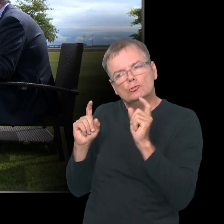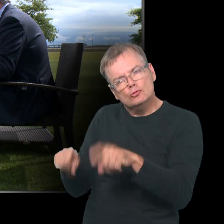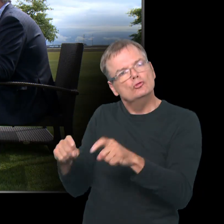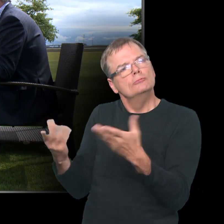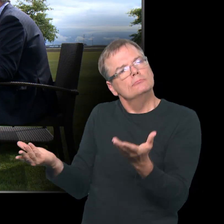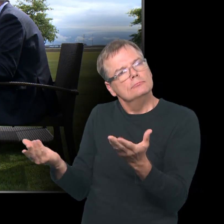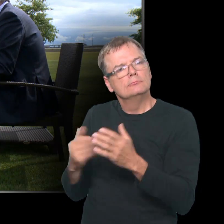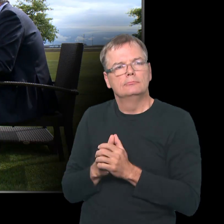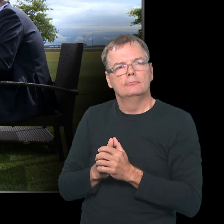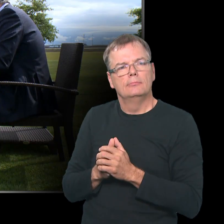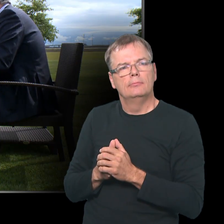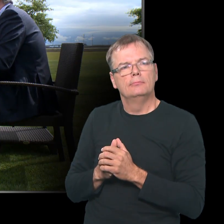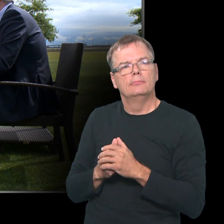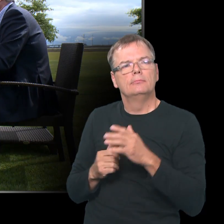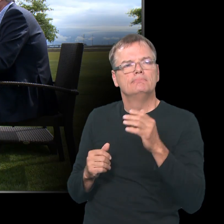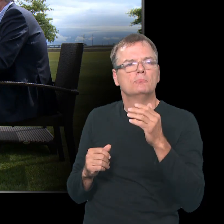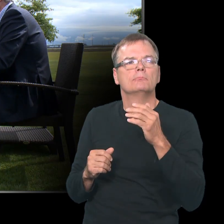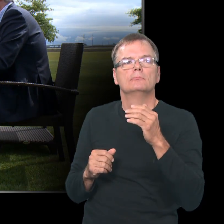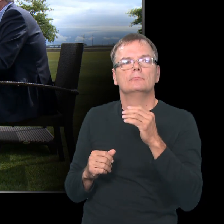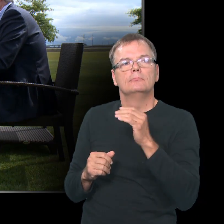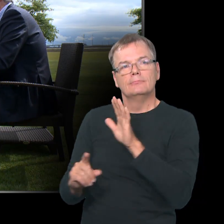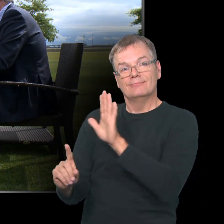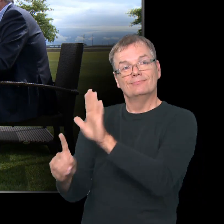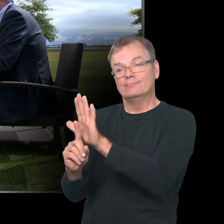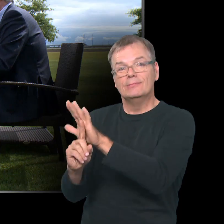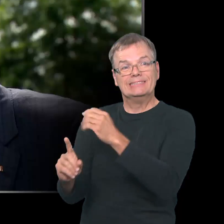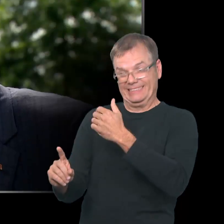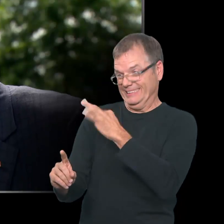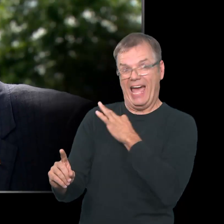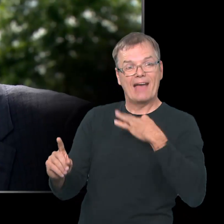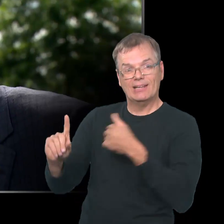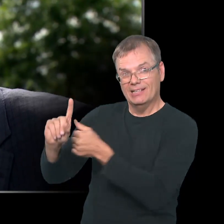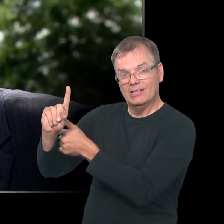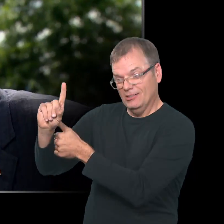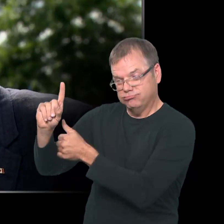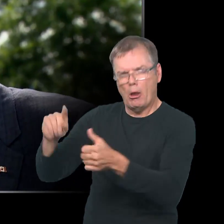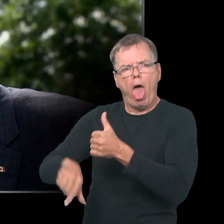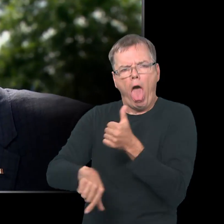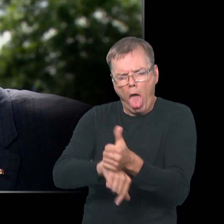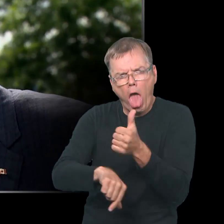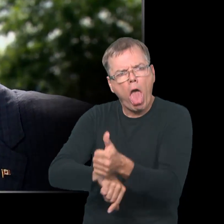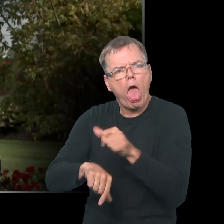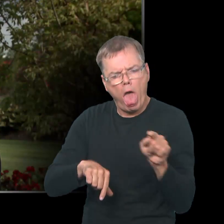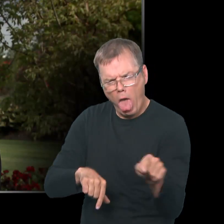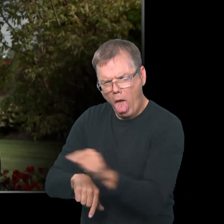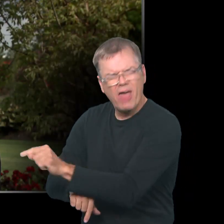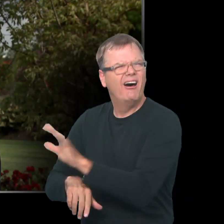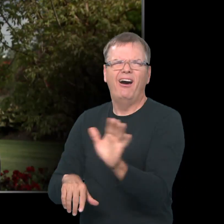And he had every obligation to tell me that. And you can't, Peter, place that obligation